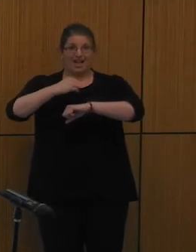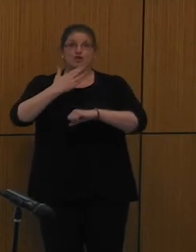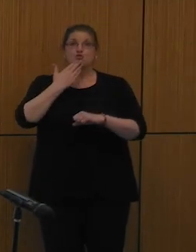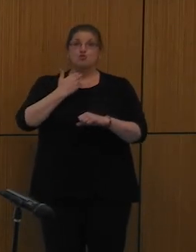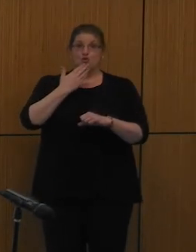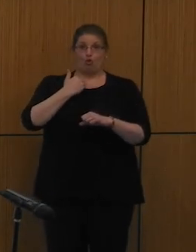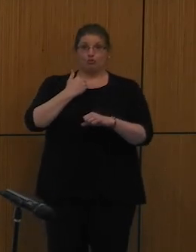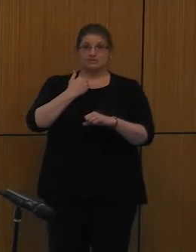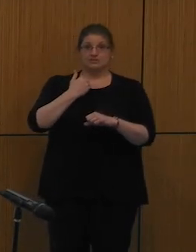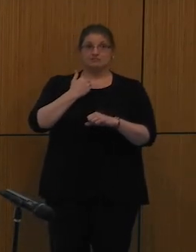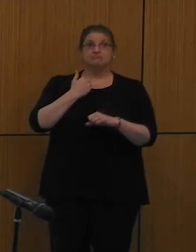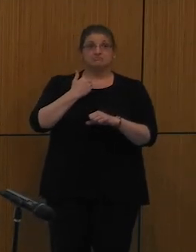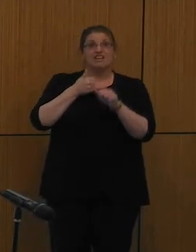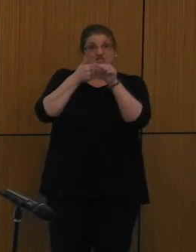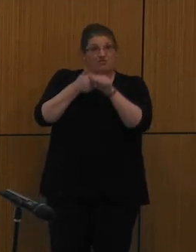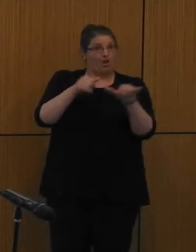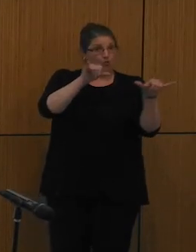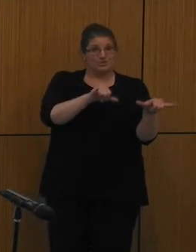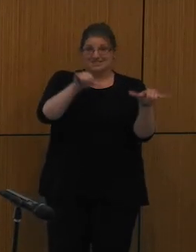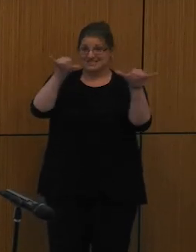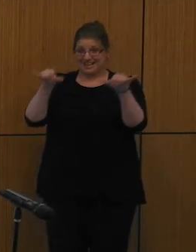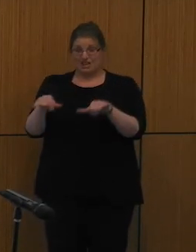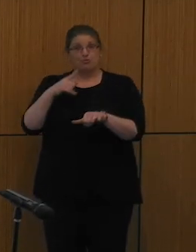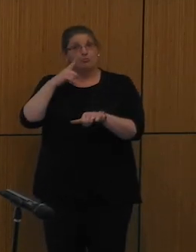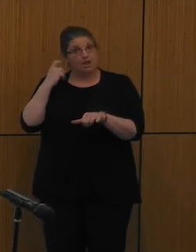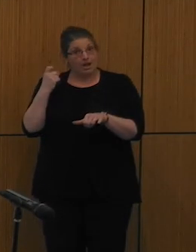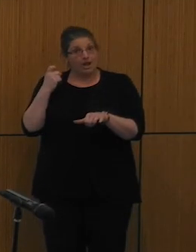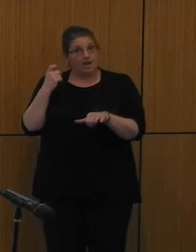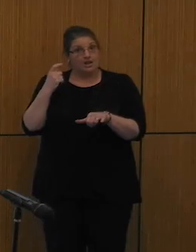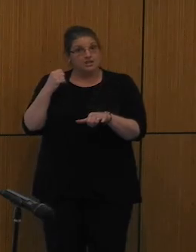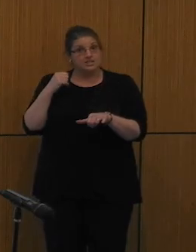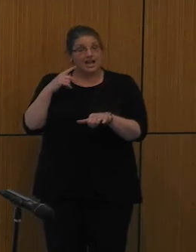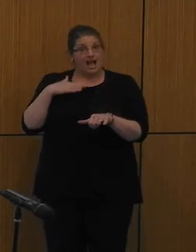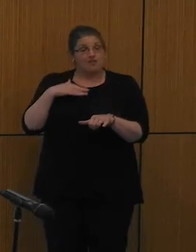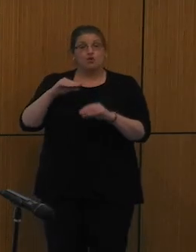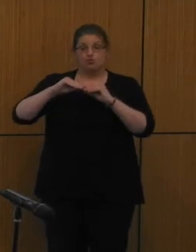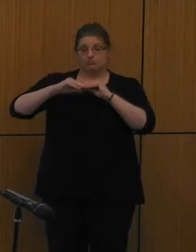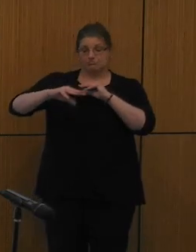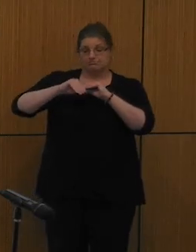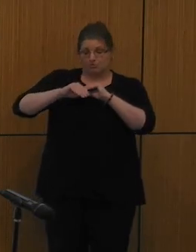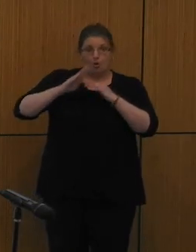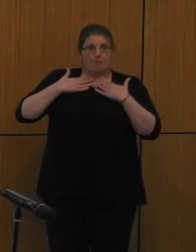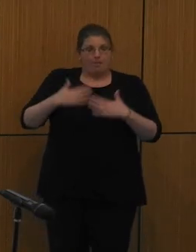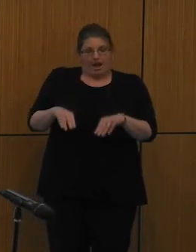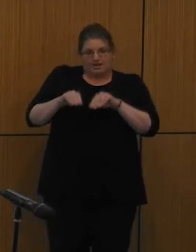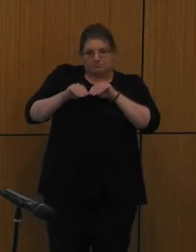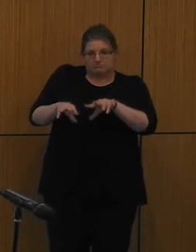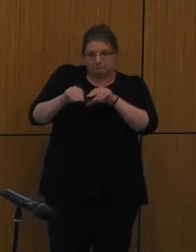is mirroring that oscillation because as your, pancreas puts out insulin, it tells your cells to take up the glucose.